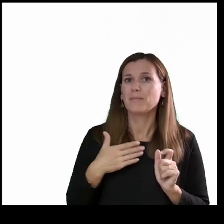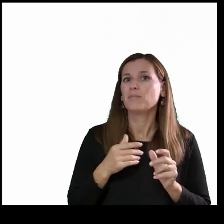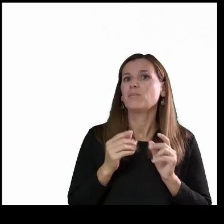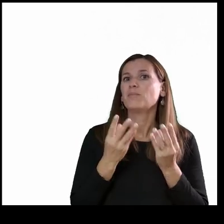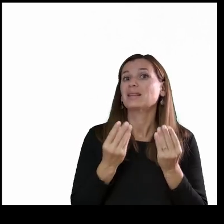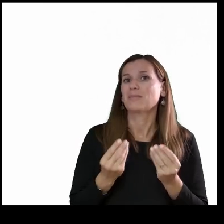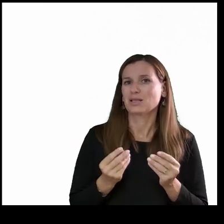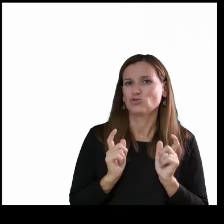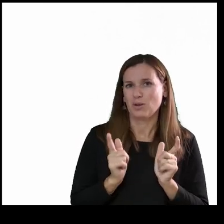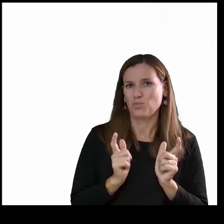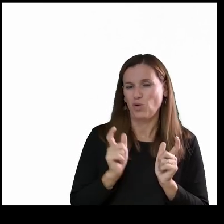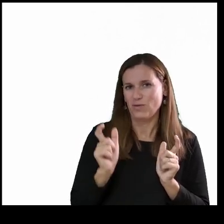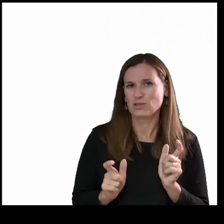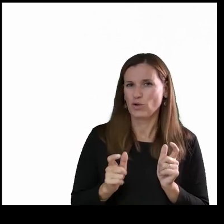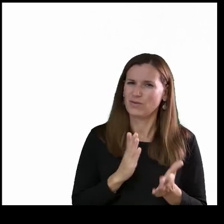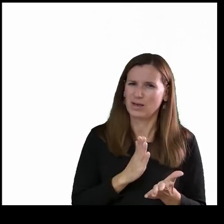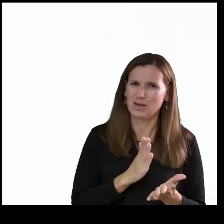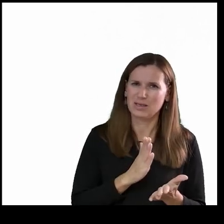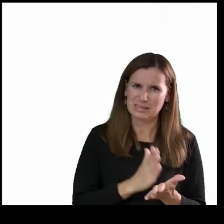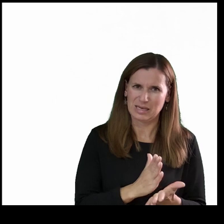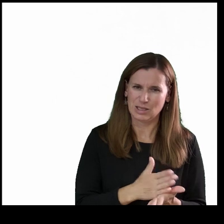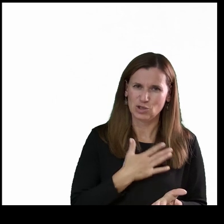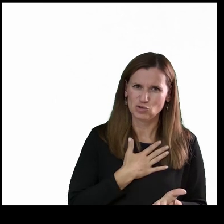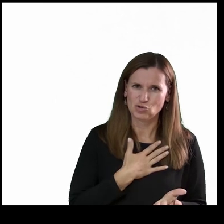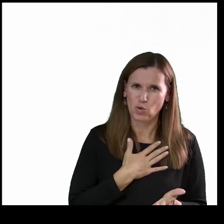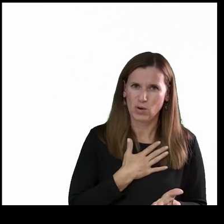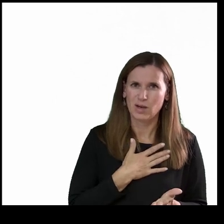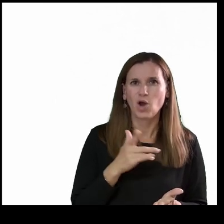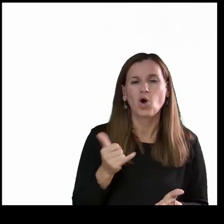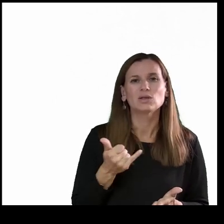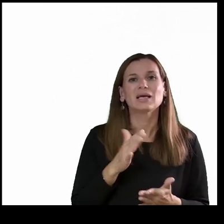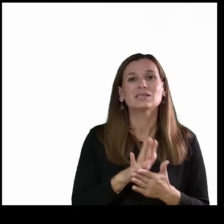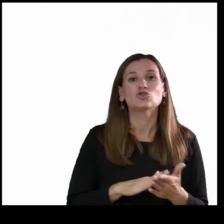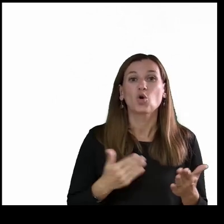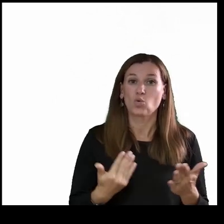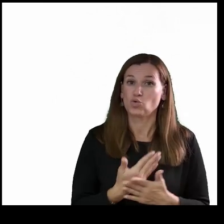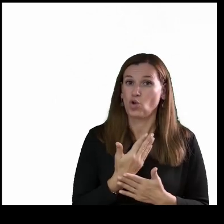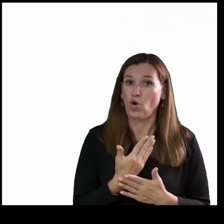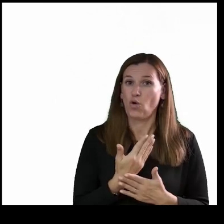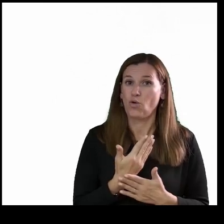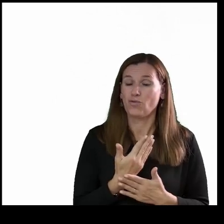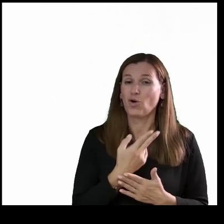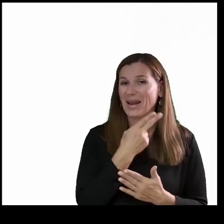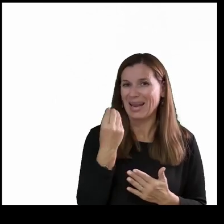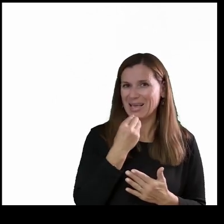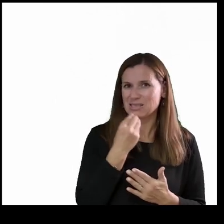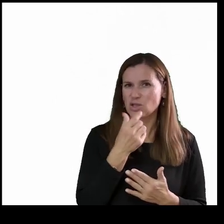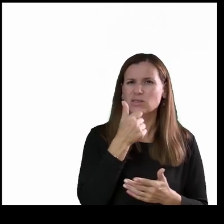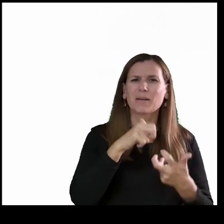professor in the high school was beginning a new lesson with a problem which normally we couldn't